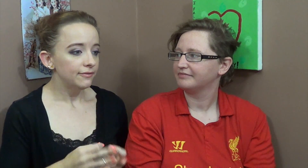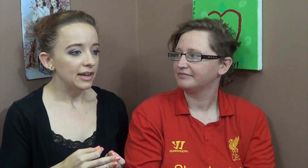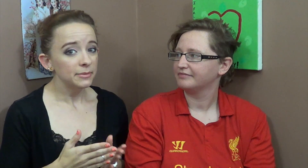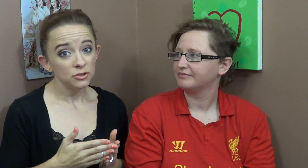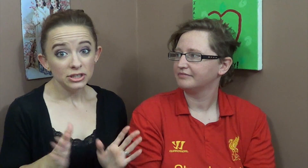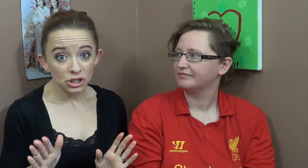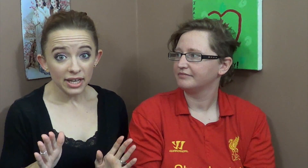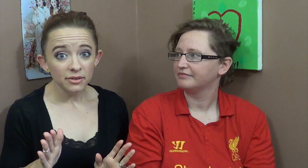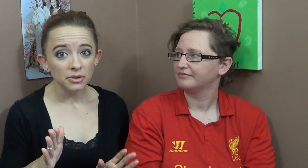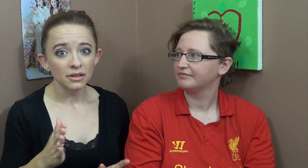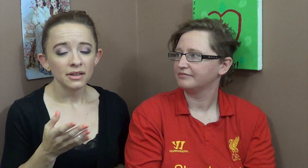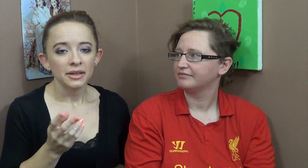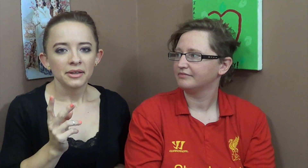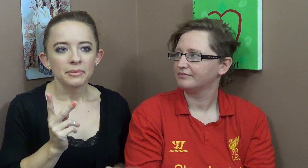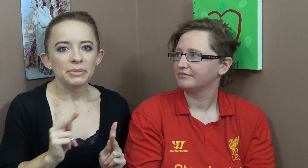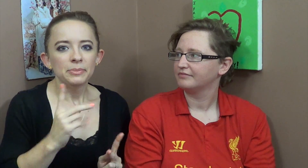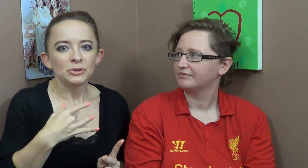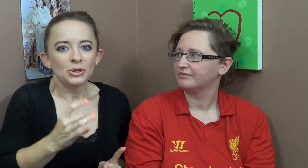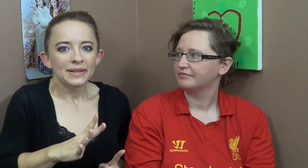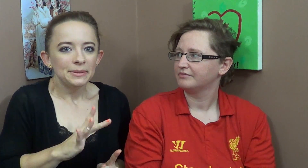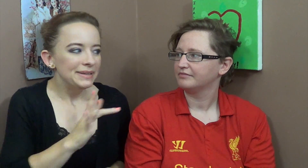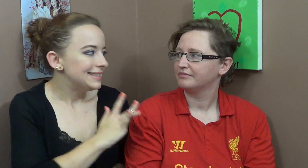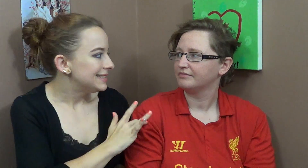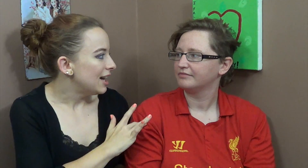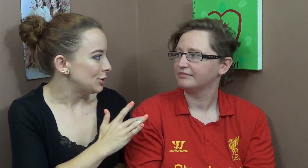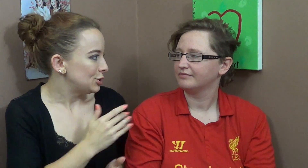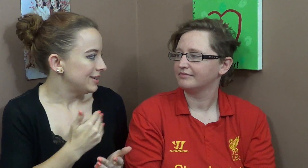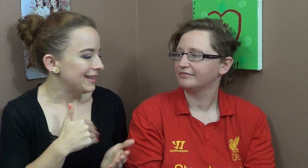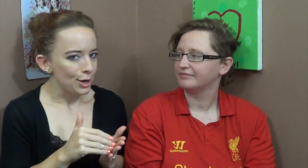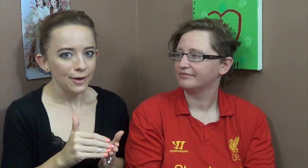hearing families or in general, people don't like being touched.